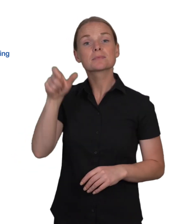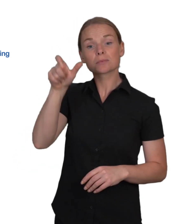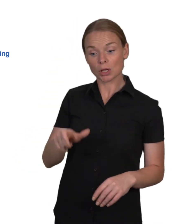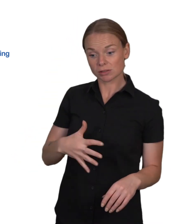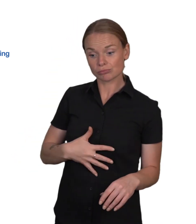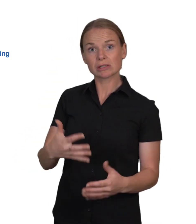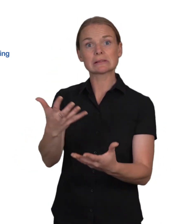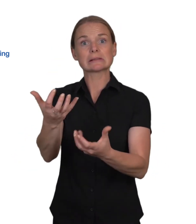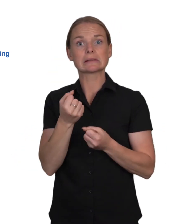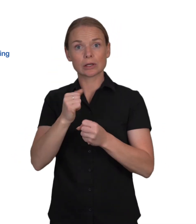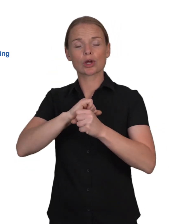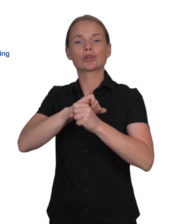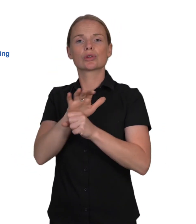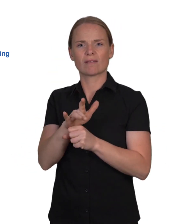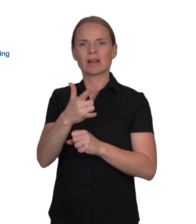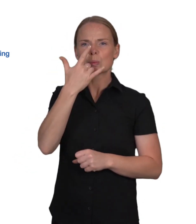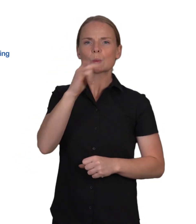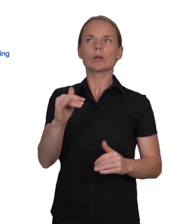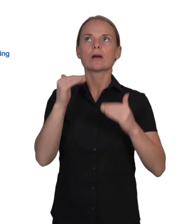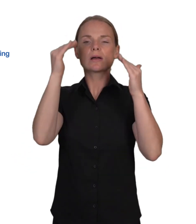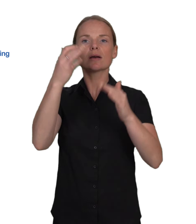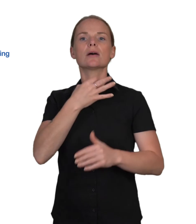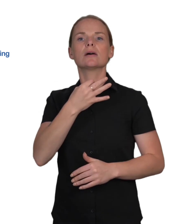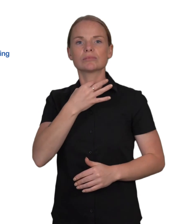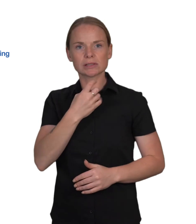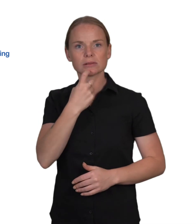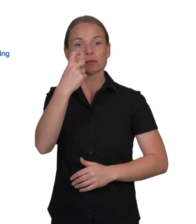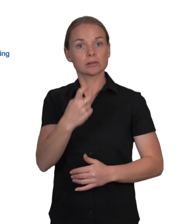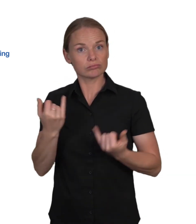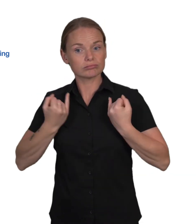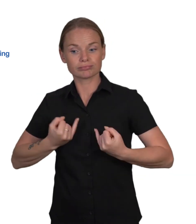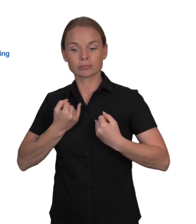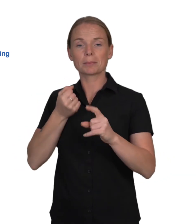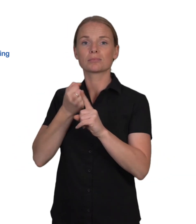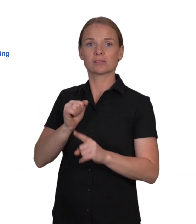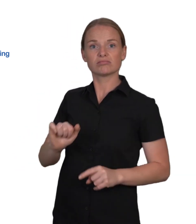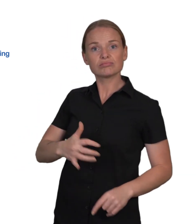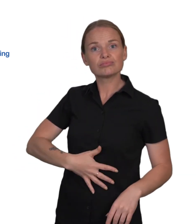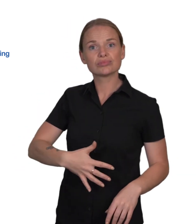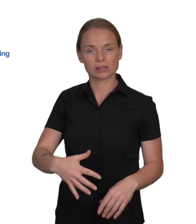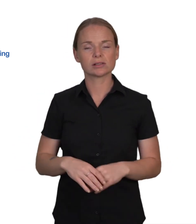Pregnant women with COVID-19 have an increased risk of severe illness and adverse pregnancy outcomes.